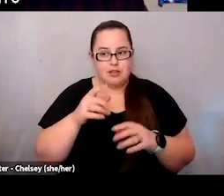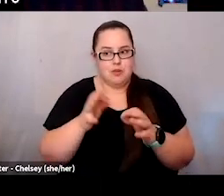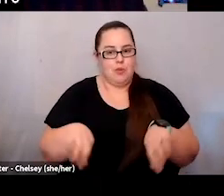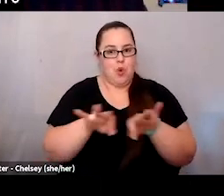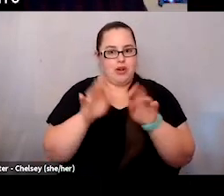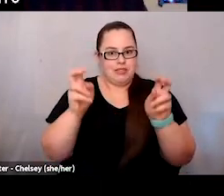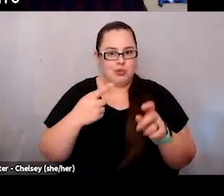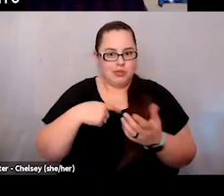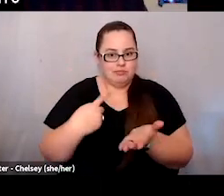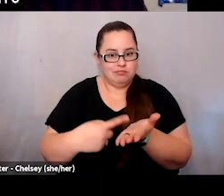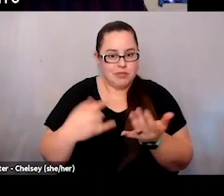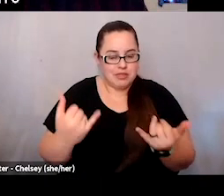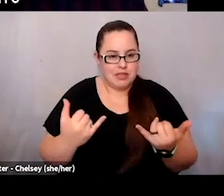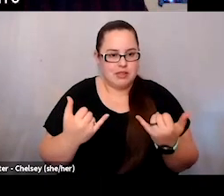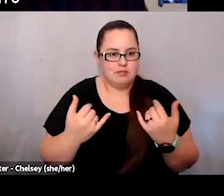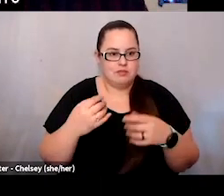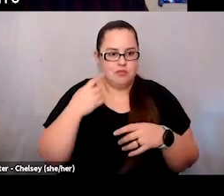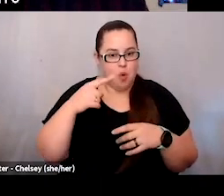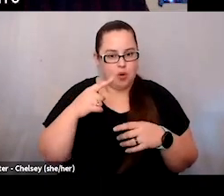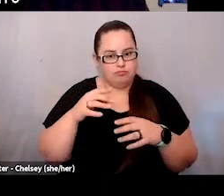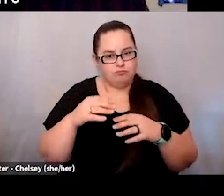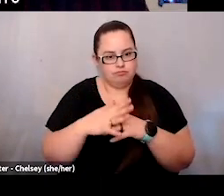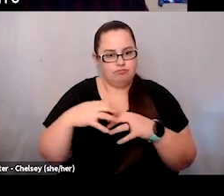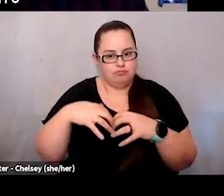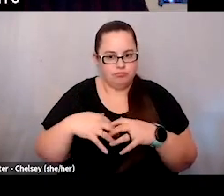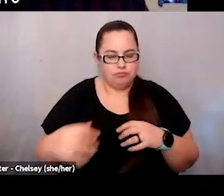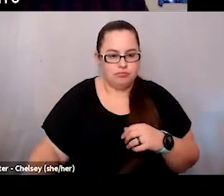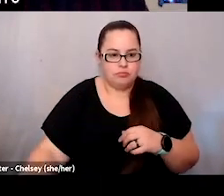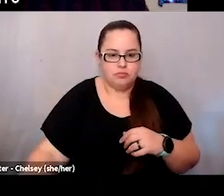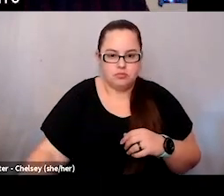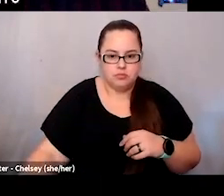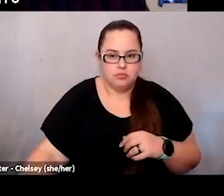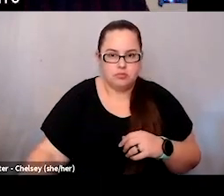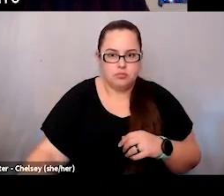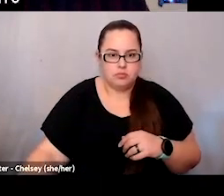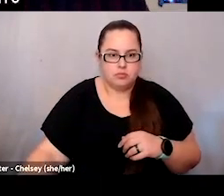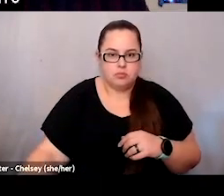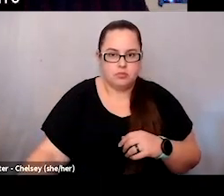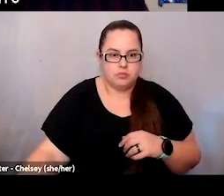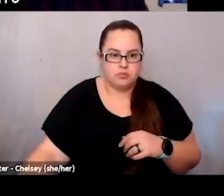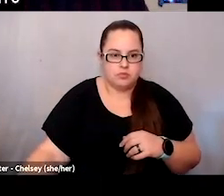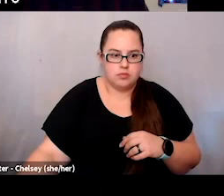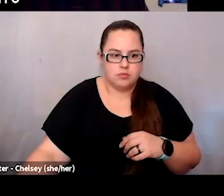is one of the most important issues that we talk about today in Indian country.